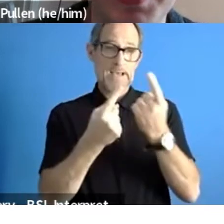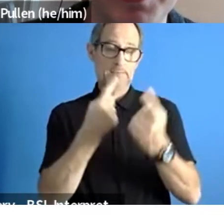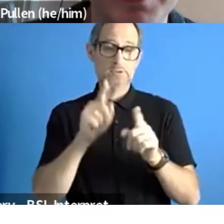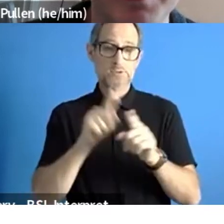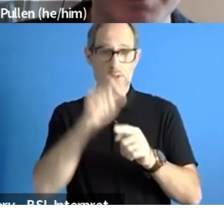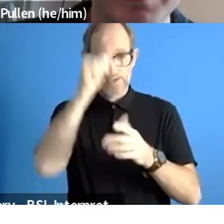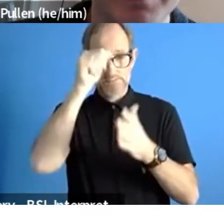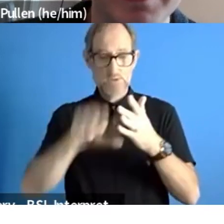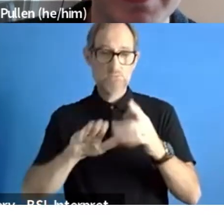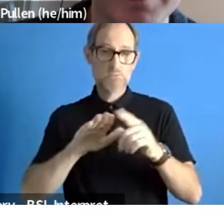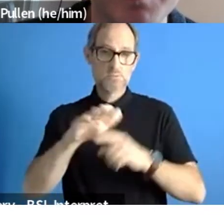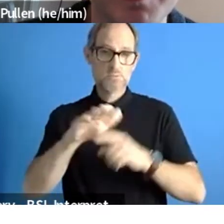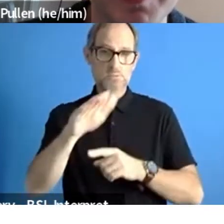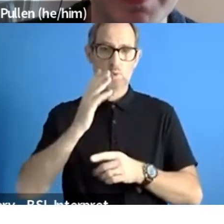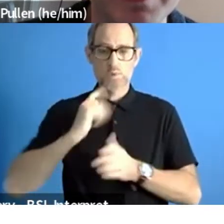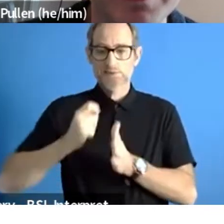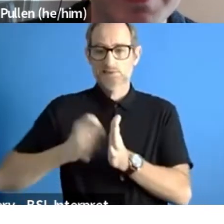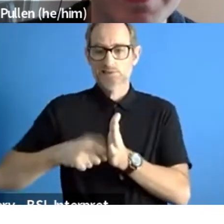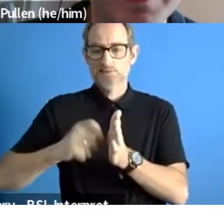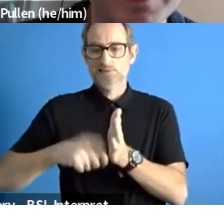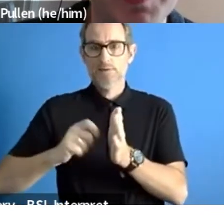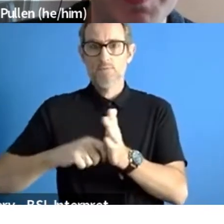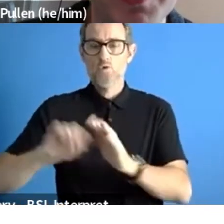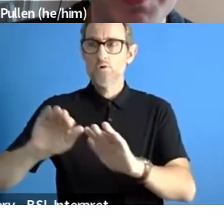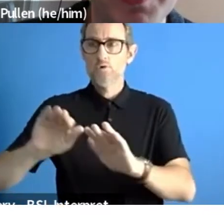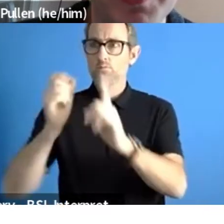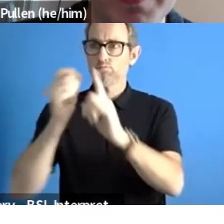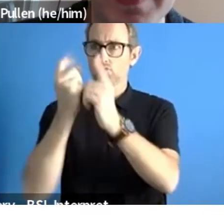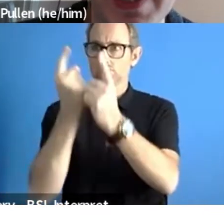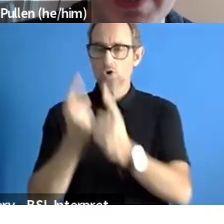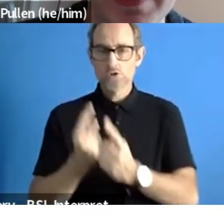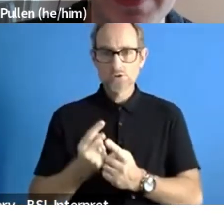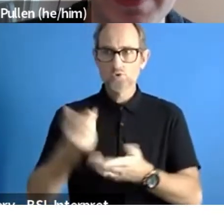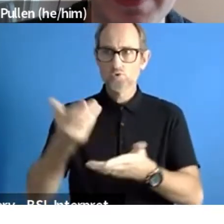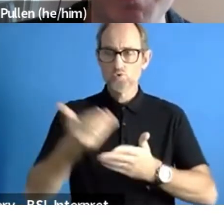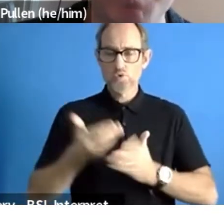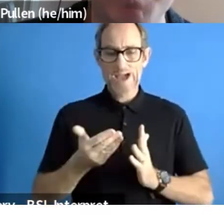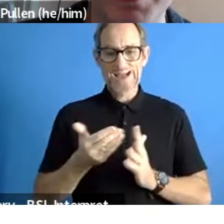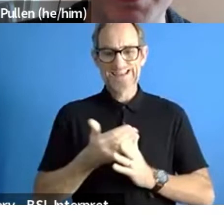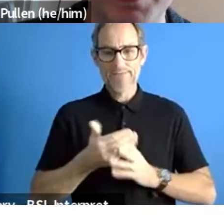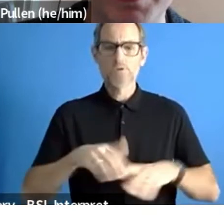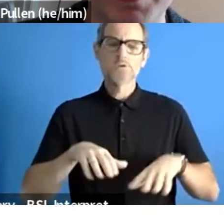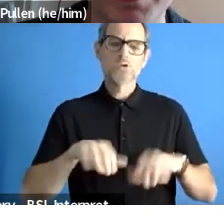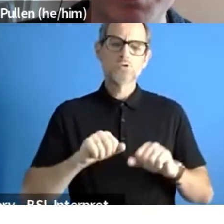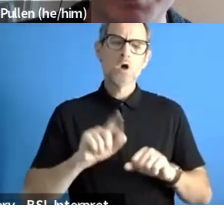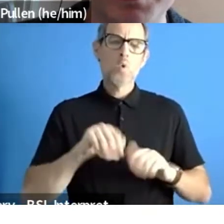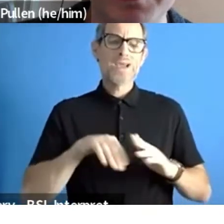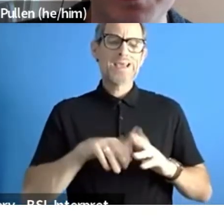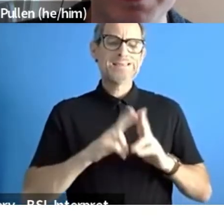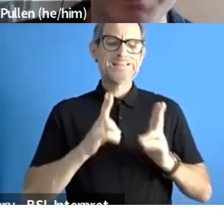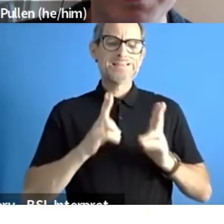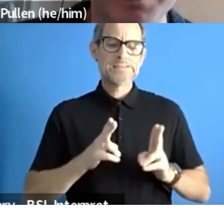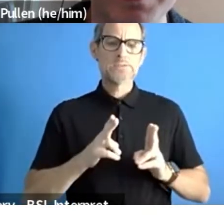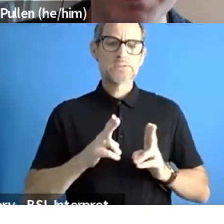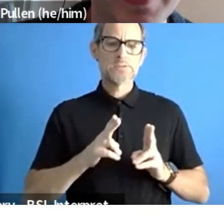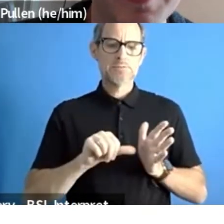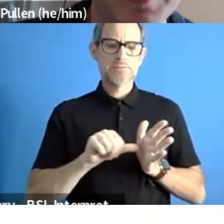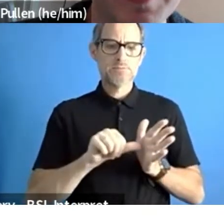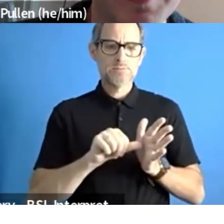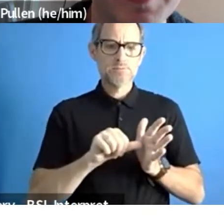procure accessibility with internal and moving onto external challenges.